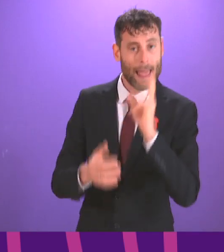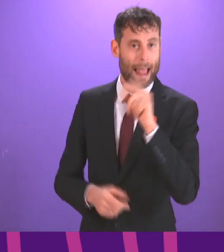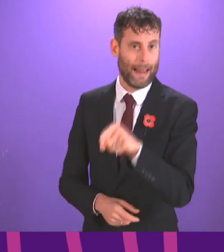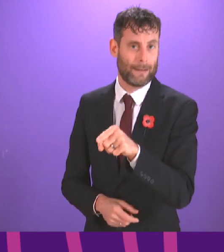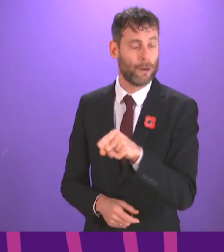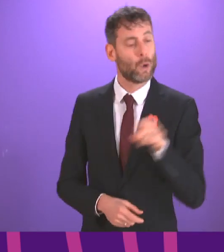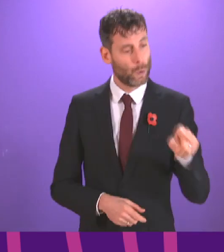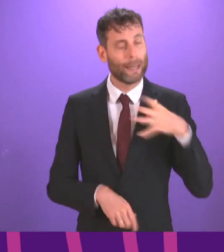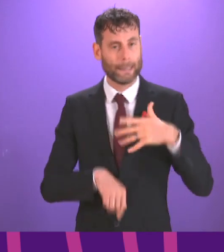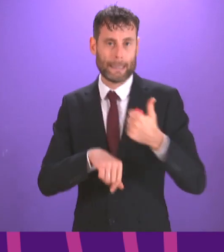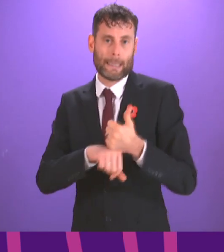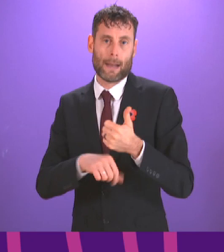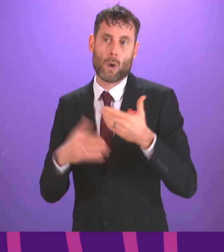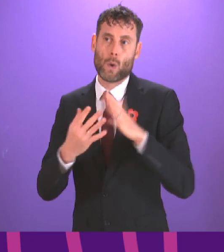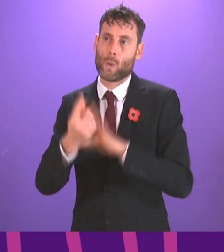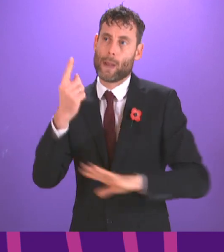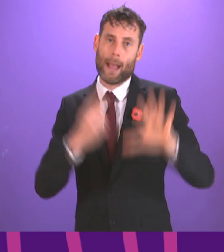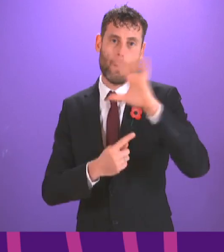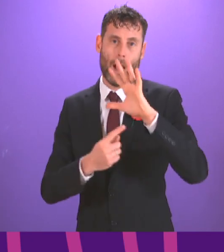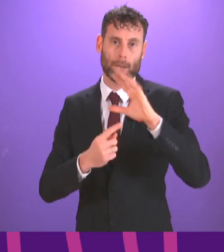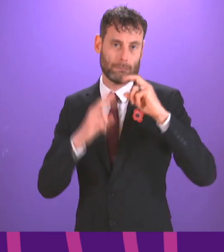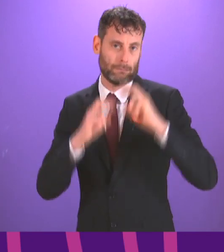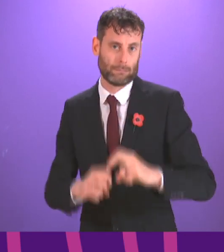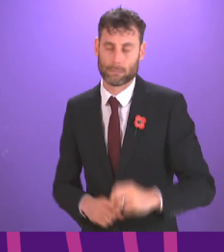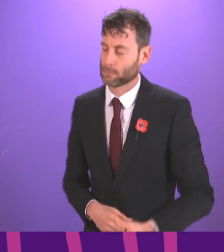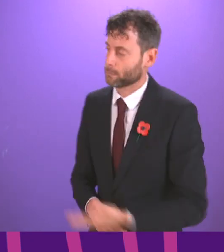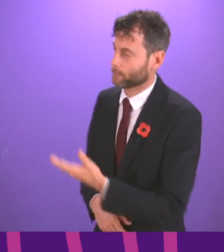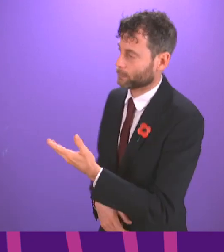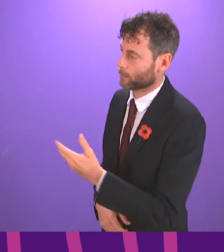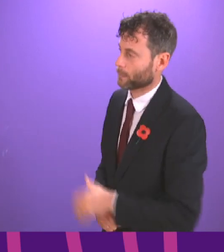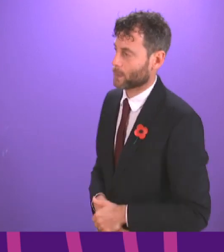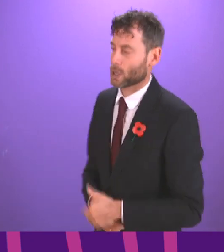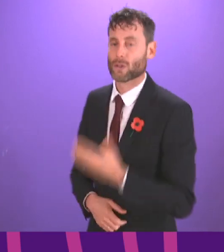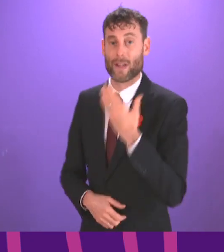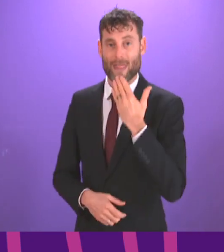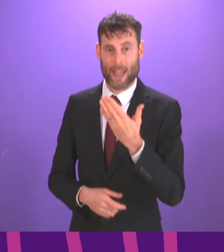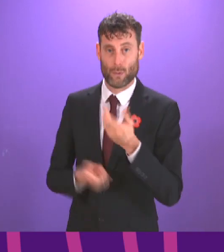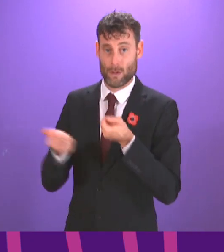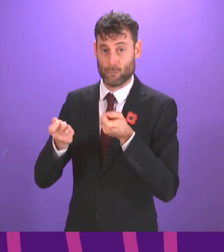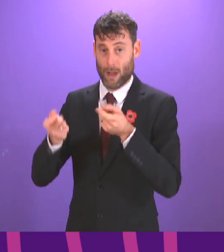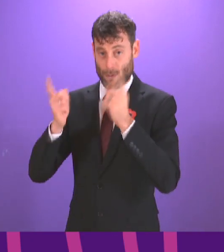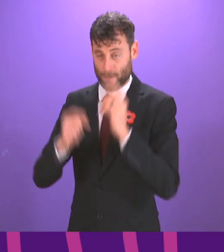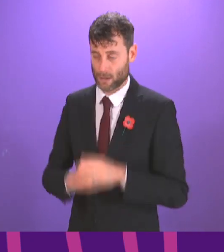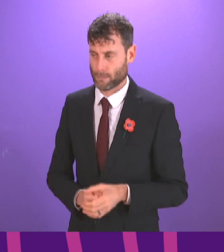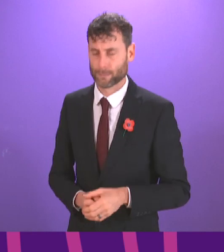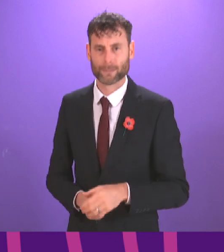Fire and Smoke Alarm Standards Alexander Stewart (Mid Scotland and Fife) (Con): Following a wave of public discontent, the